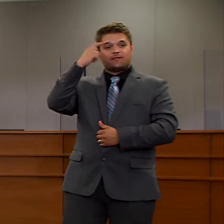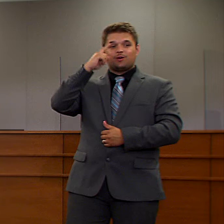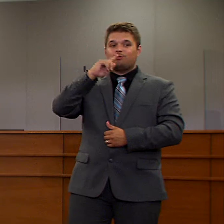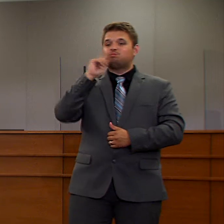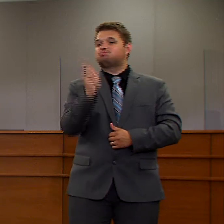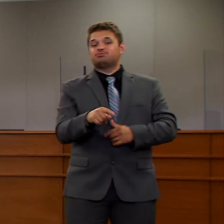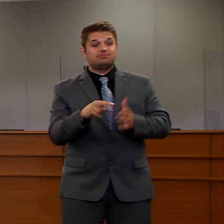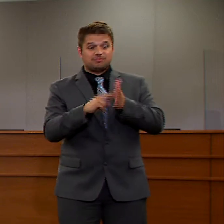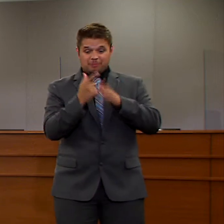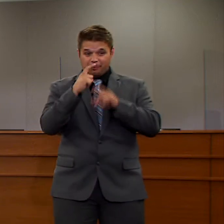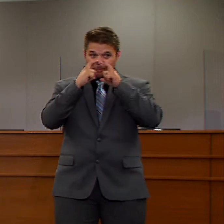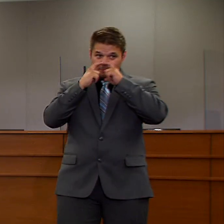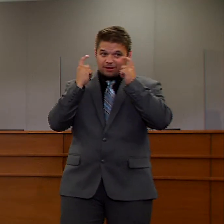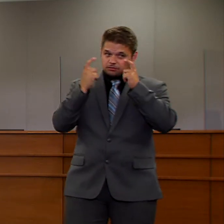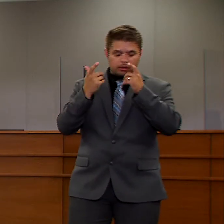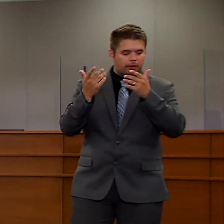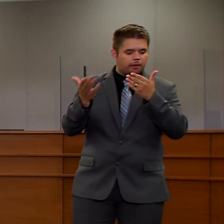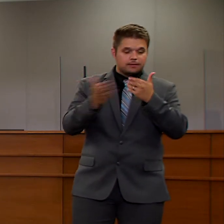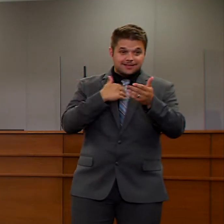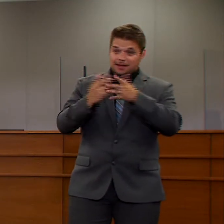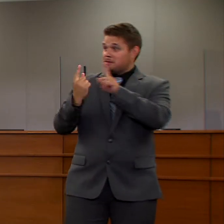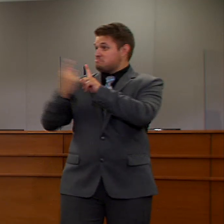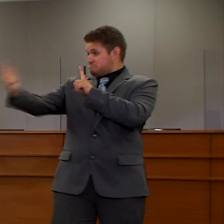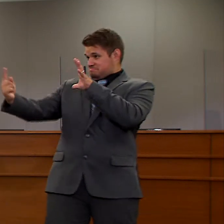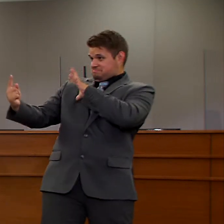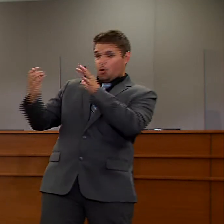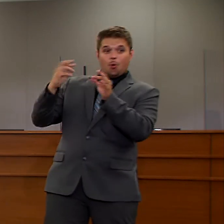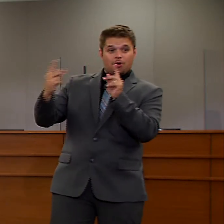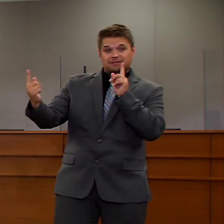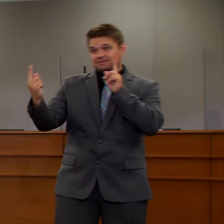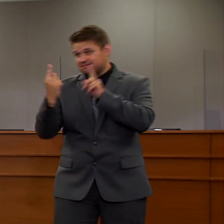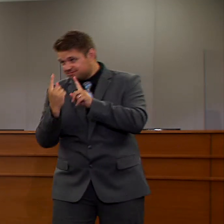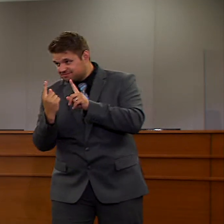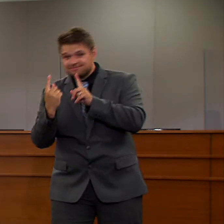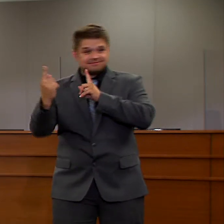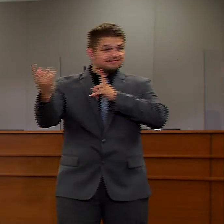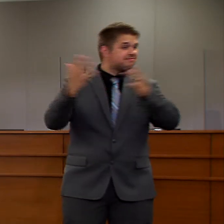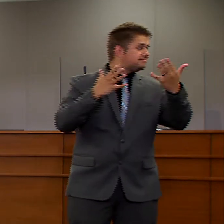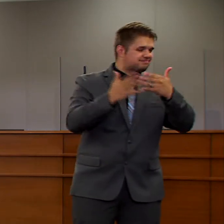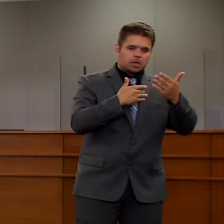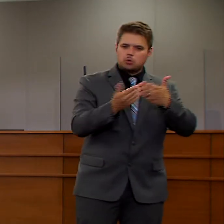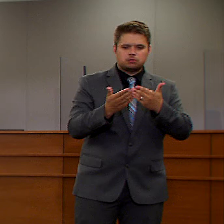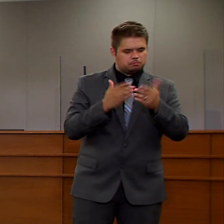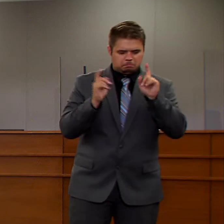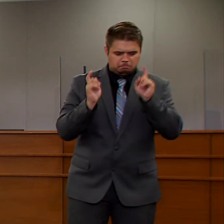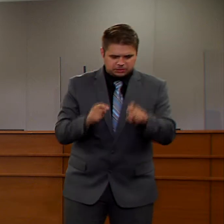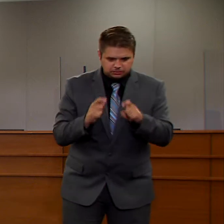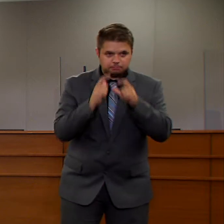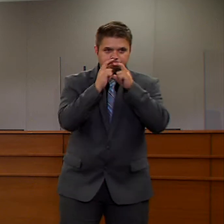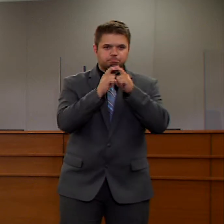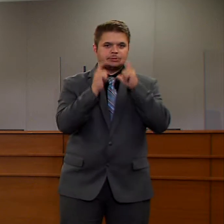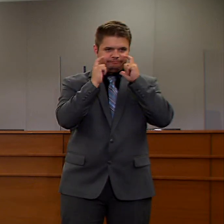mask in any common space where people can't physically distance. This includes places like